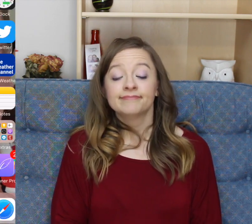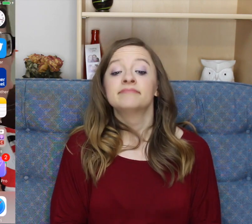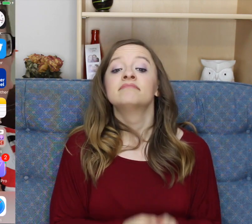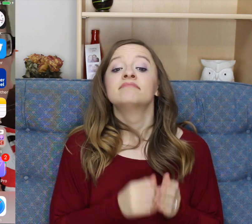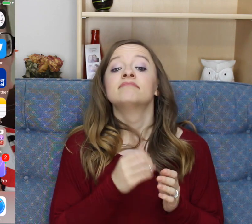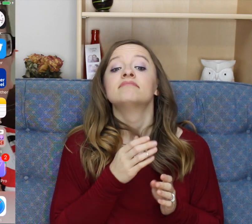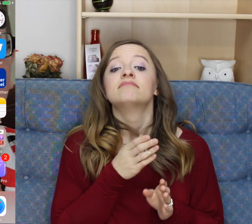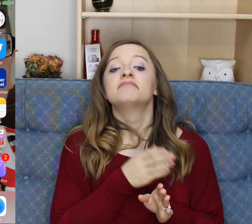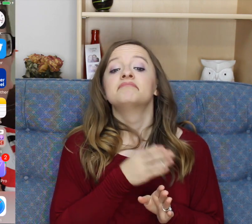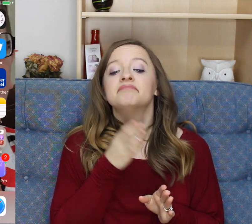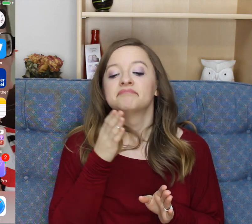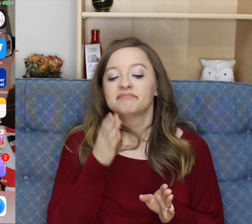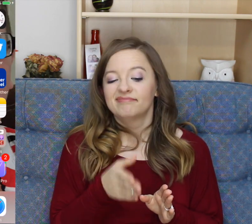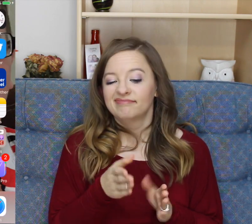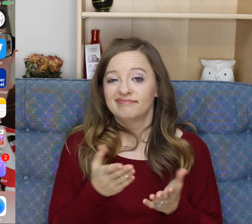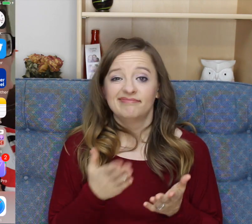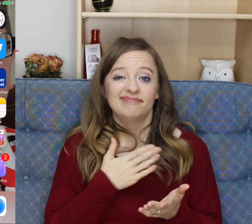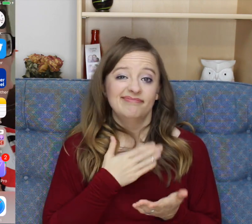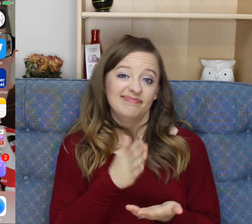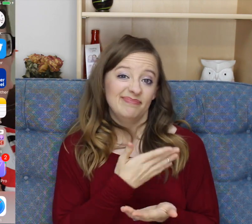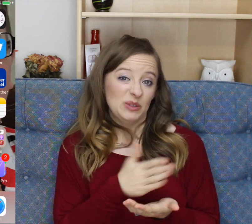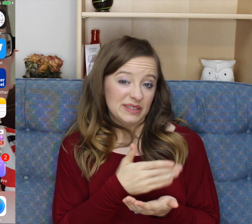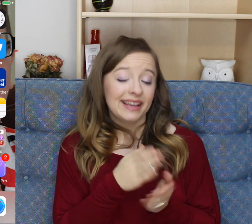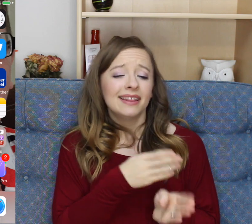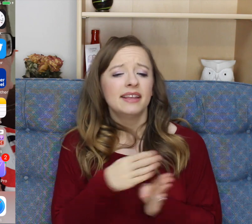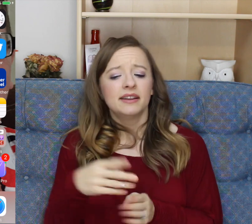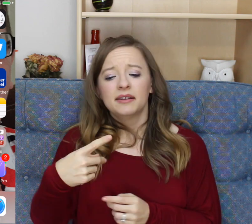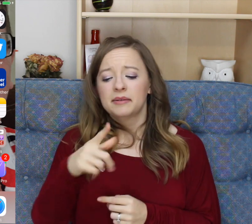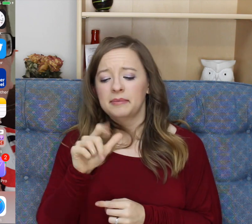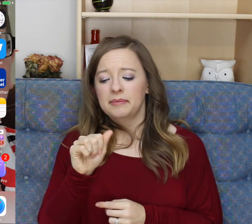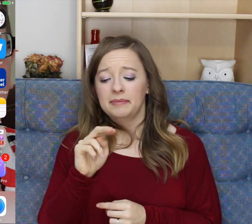After that is just my music